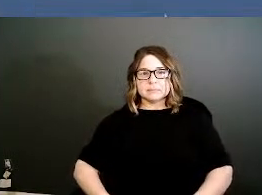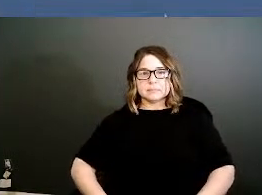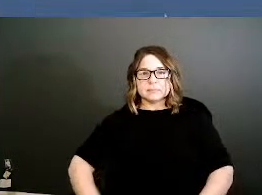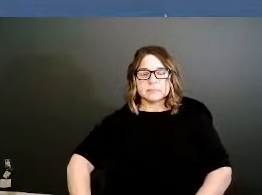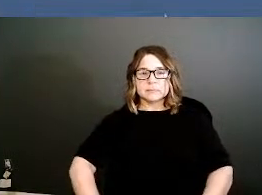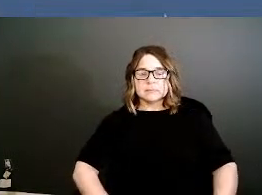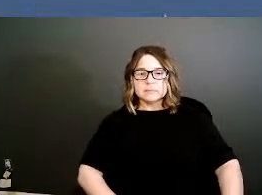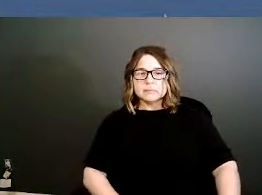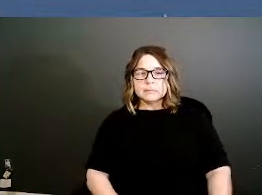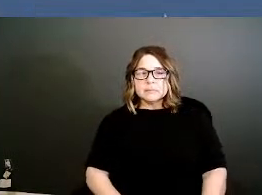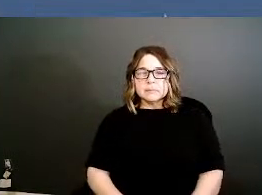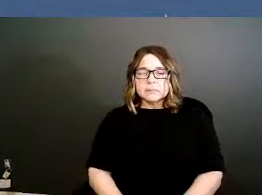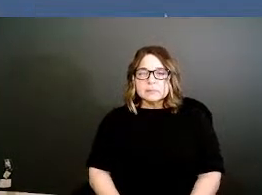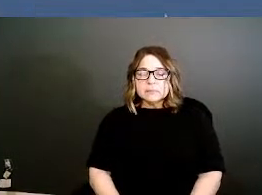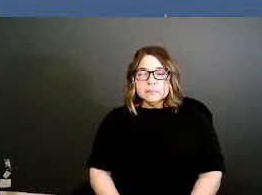I'M CALLING TO URGE THE COUNCIL MEMBERS TO LISTEN TO THE